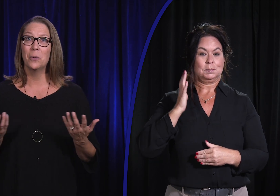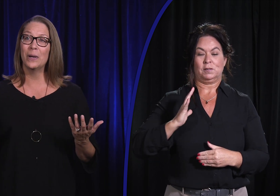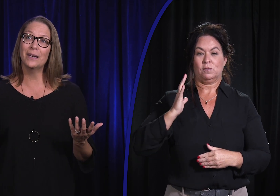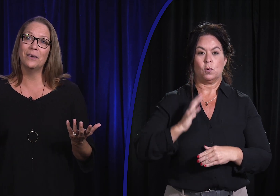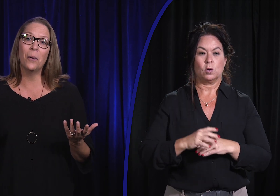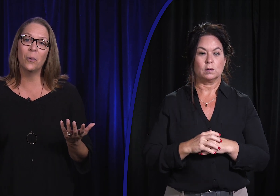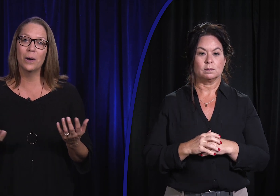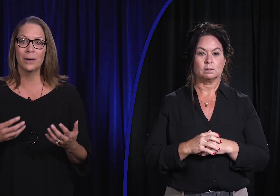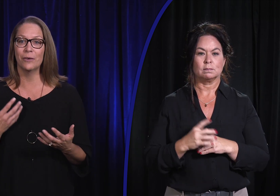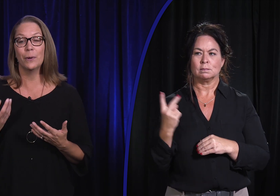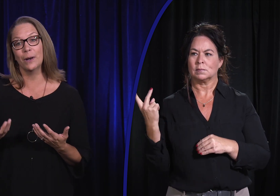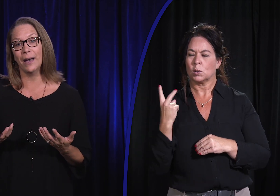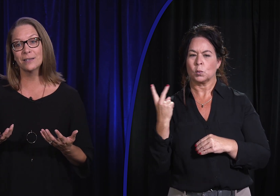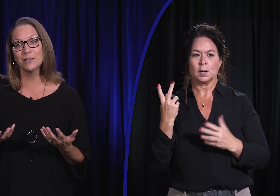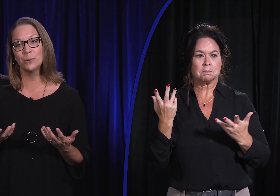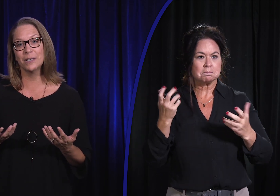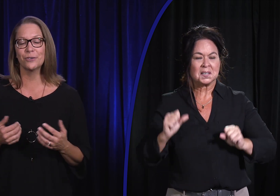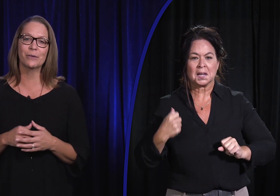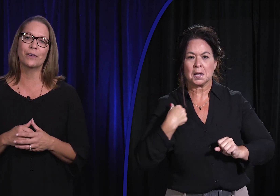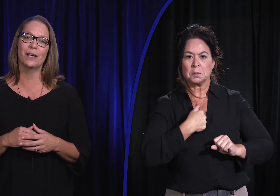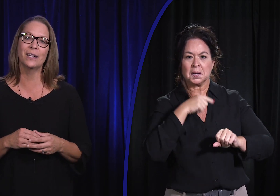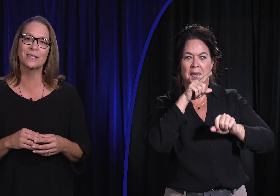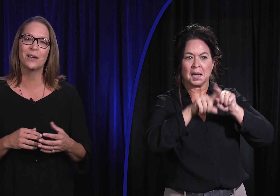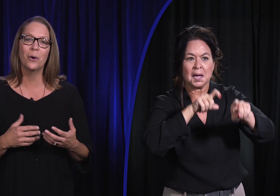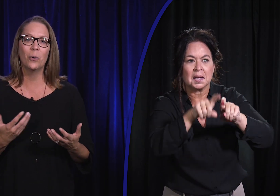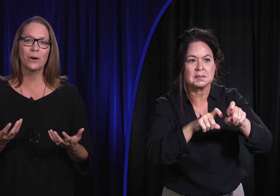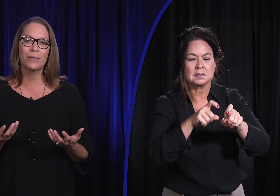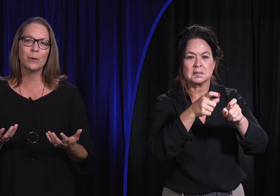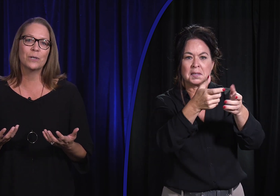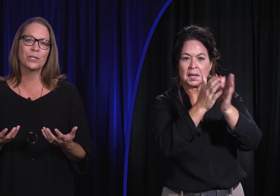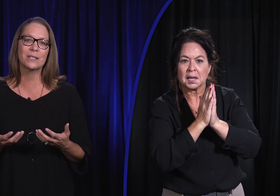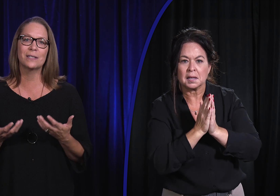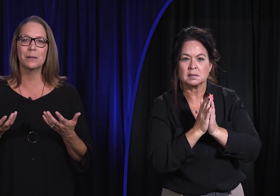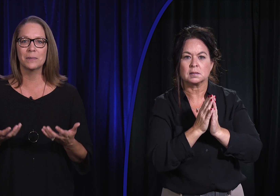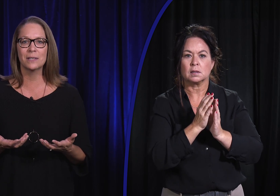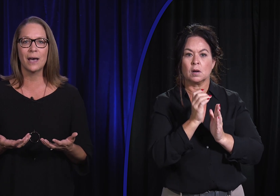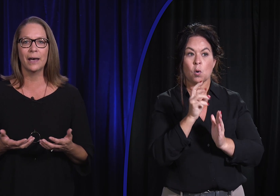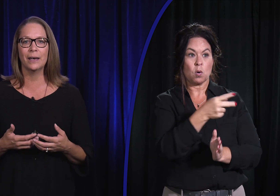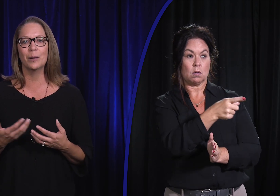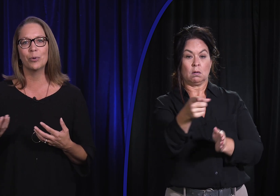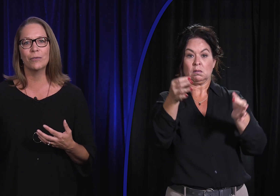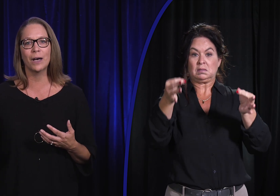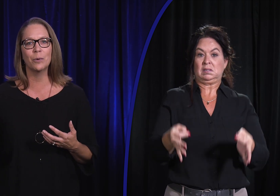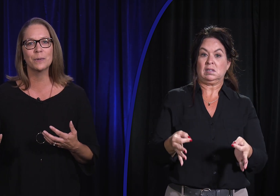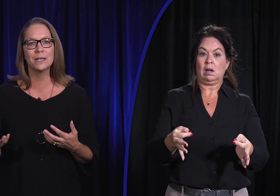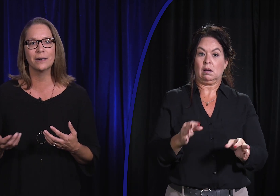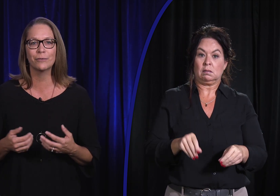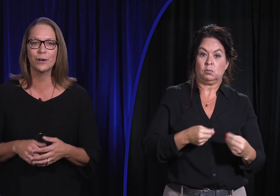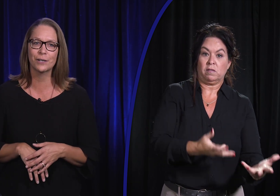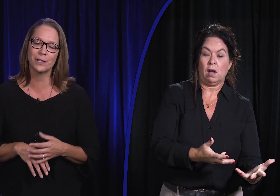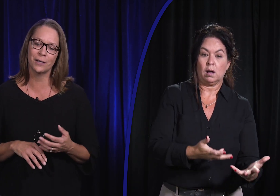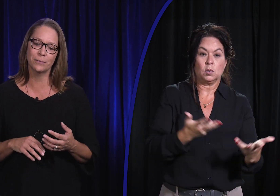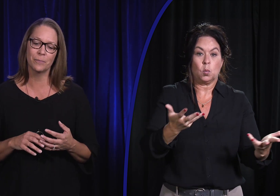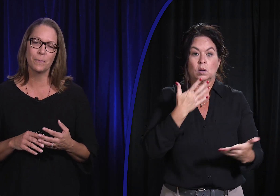We didn't know if we could ask the school district for things or if they would just decide and provide what was needed for our son.